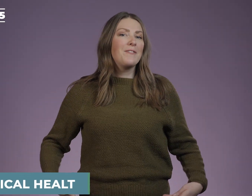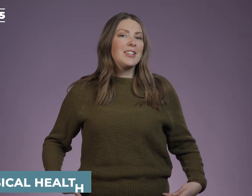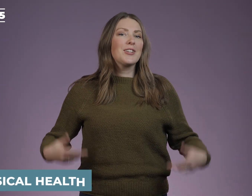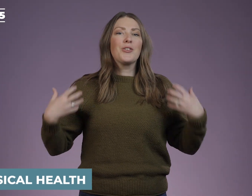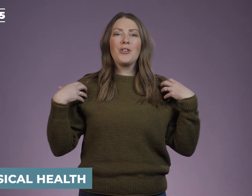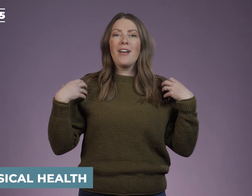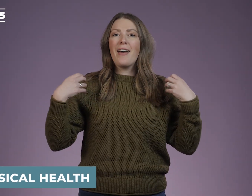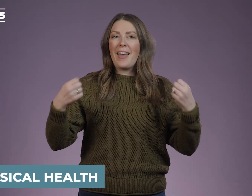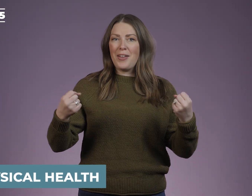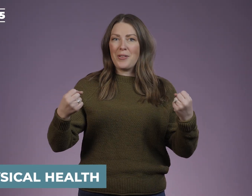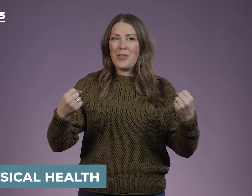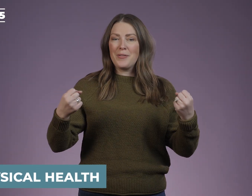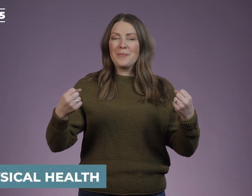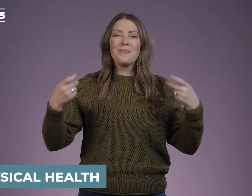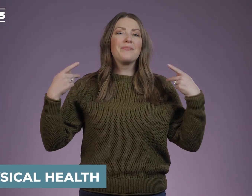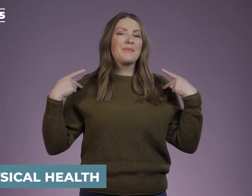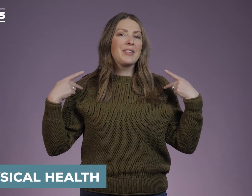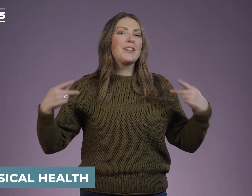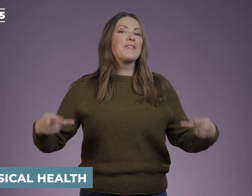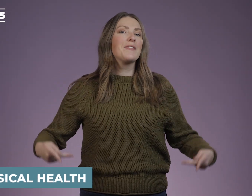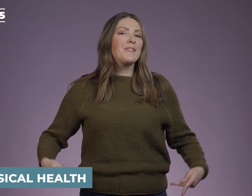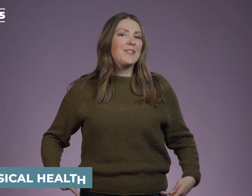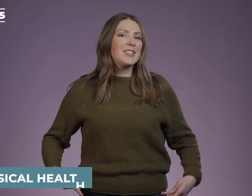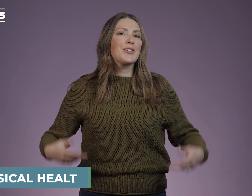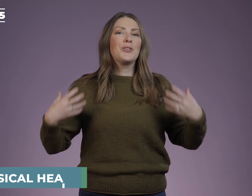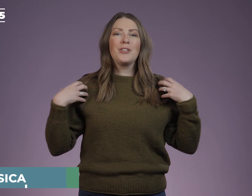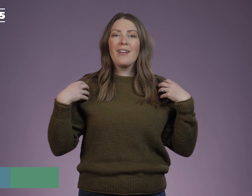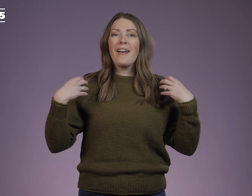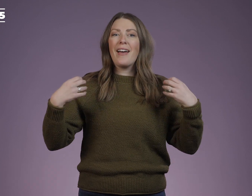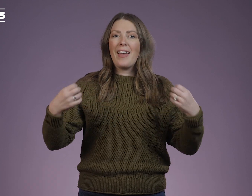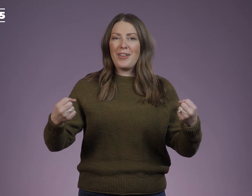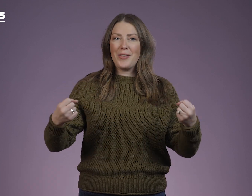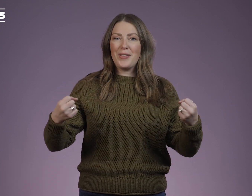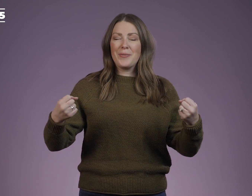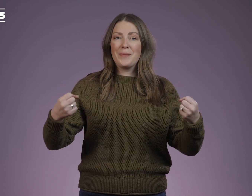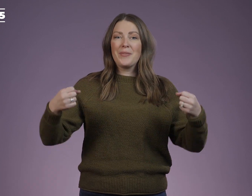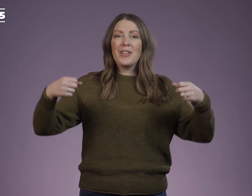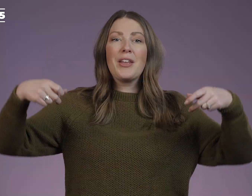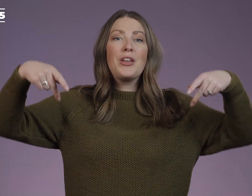Physical health.